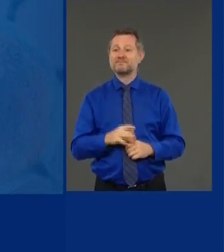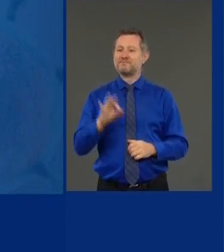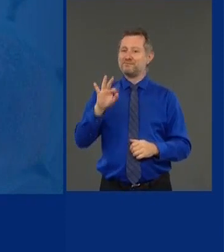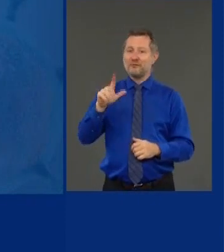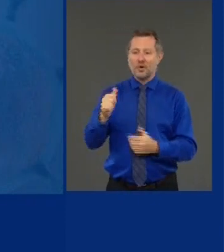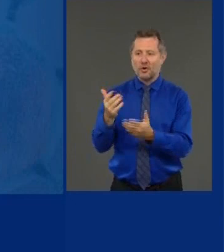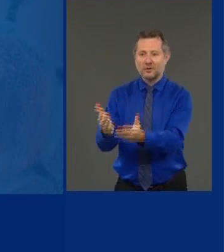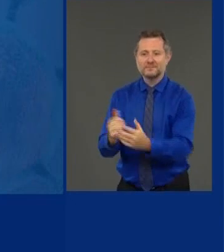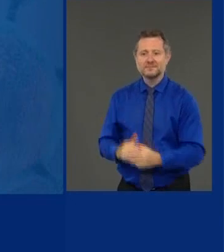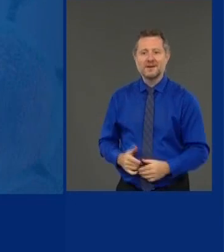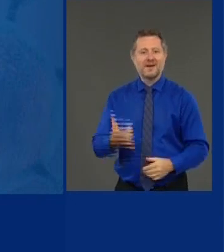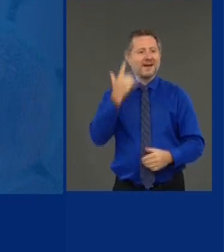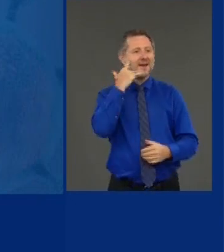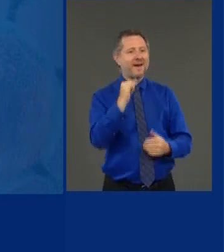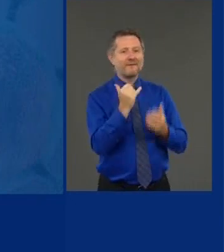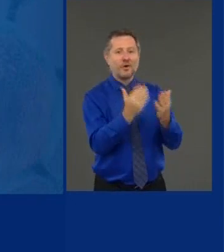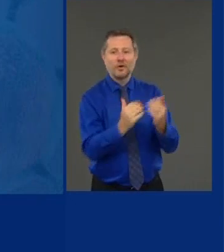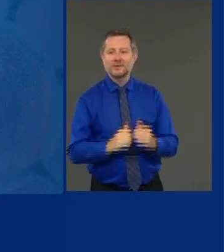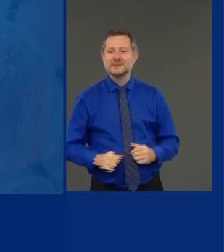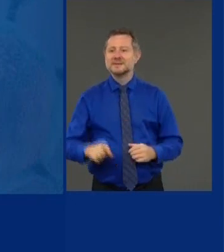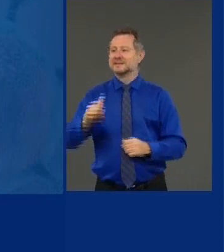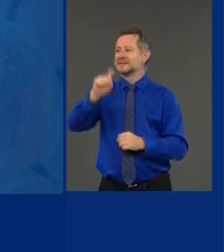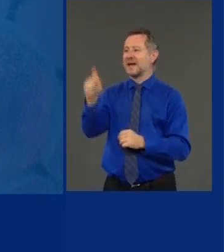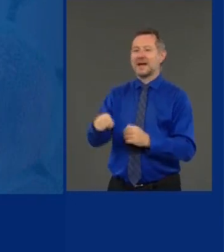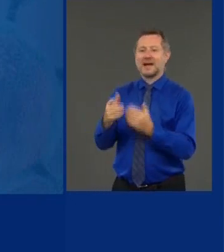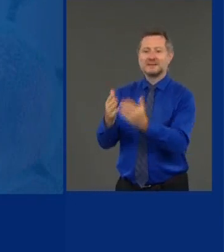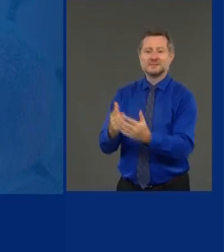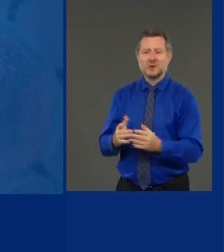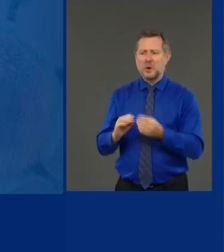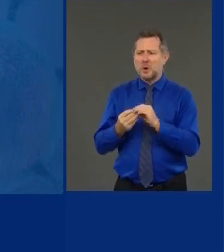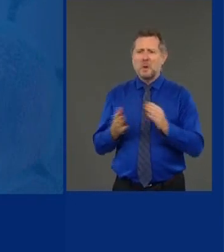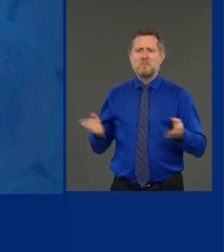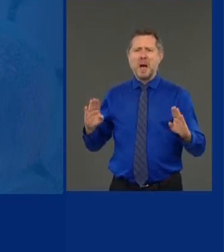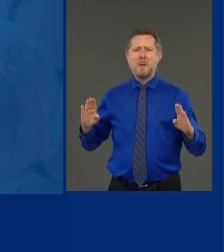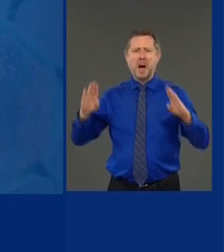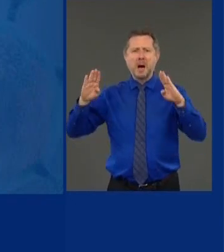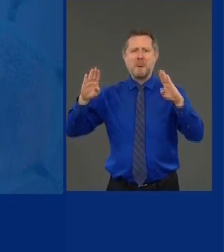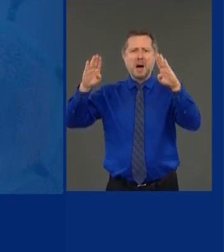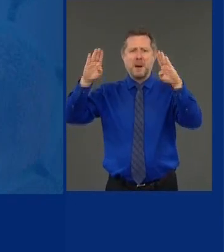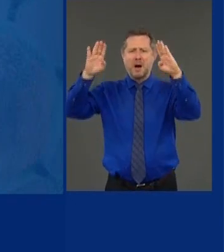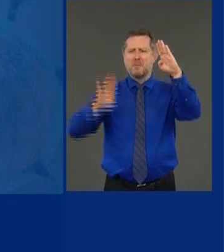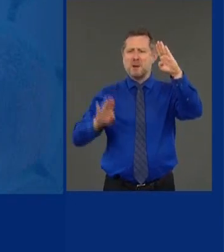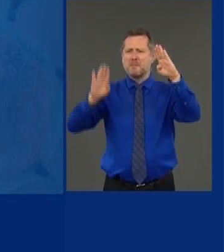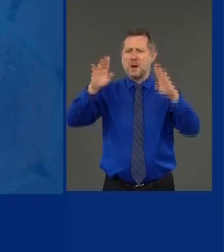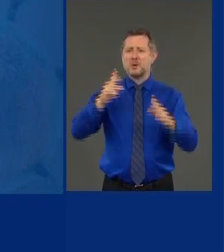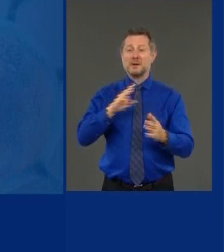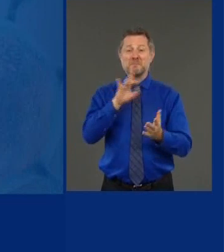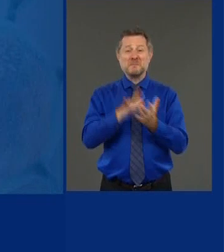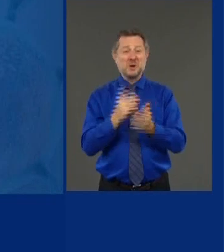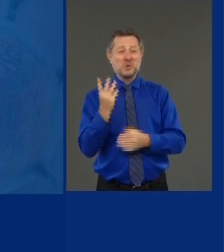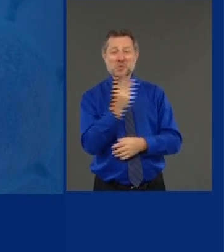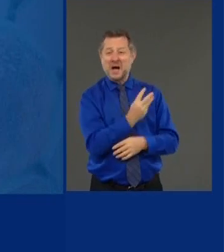SAY. IT'S AN INARGUABLE FACT. YOU LOOK AT THE NUMBERS, LOOK AT WHAT'S HAPPENING IN FLORIDA, LOOK AT CALIFORNIA, LOOK AT